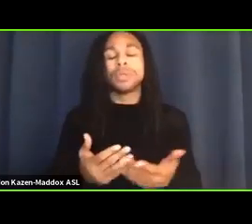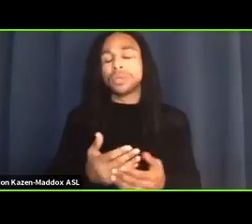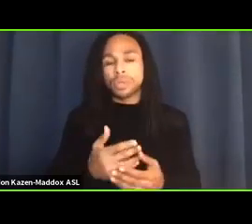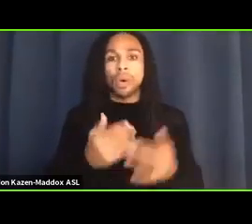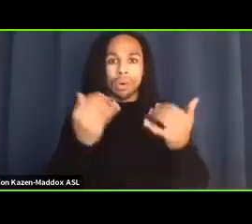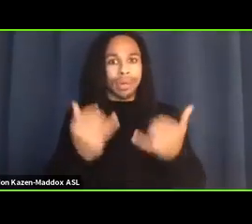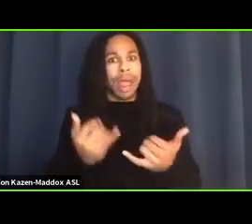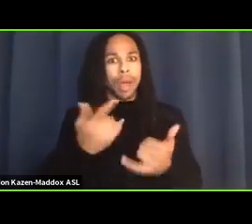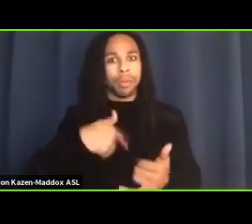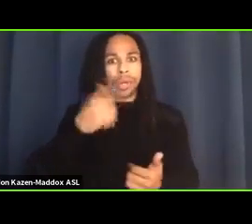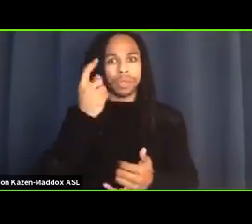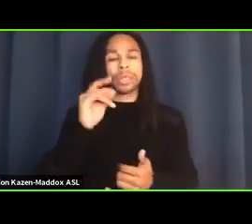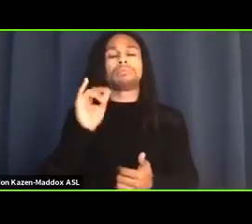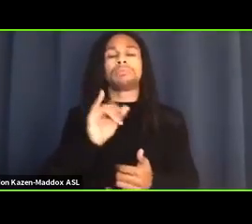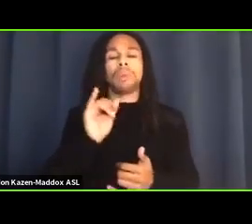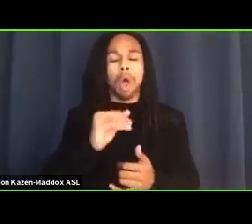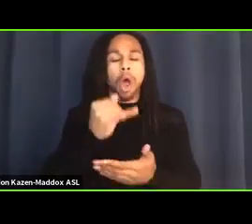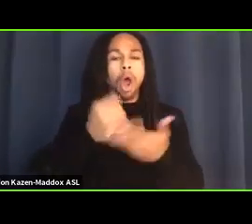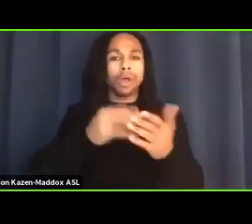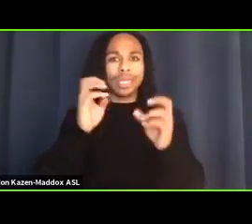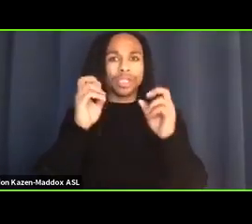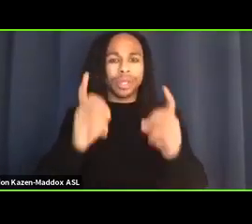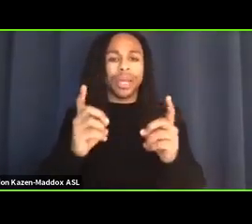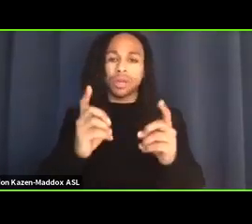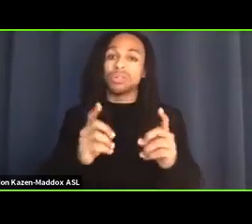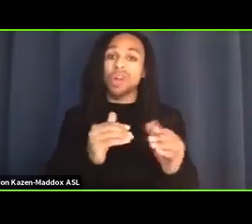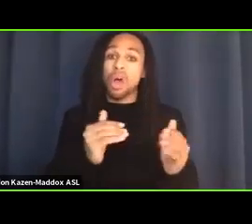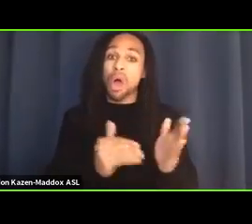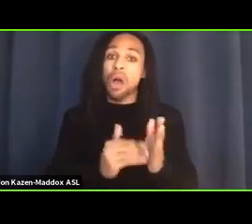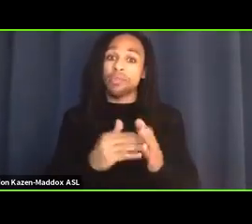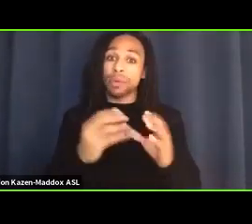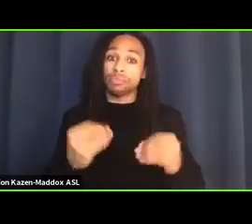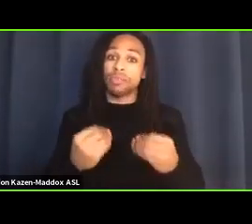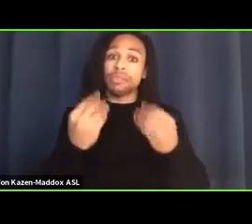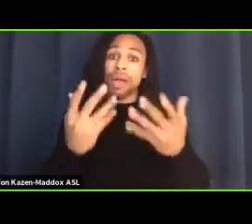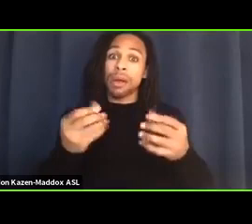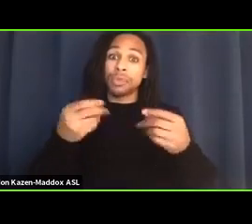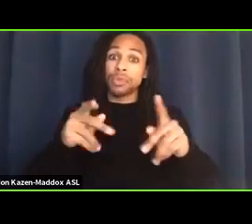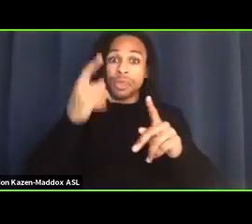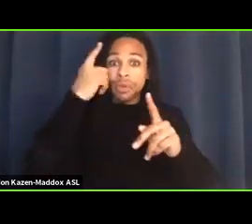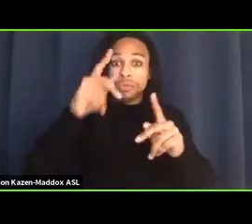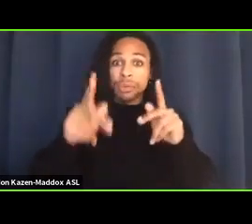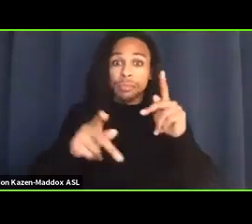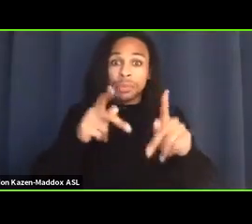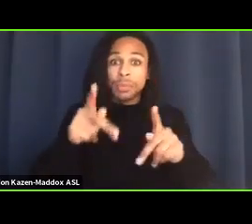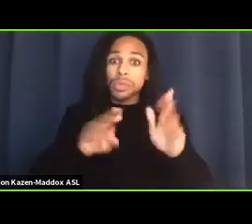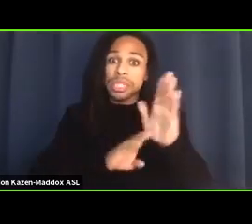is critical at every stage of development. It is critical for our aging community. It